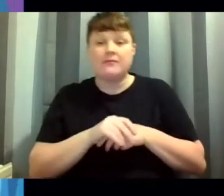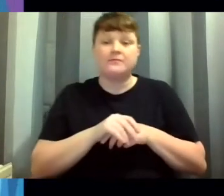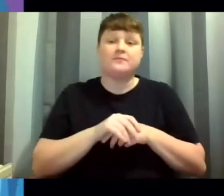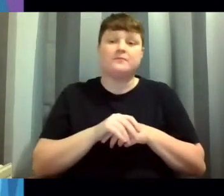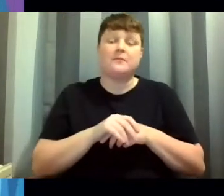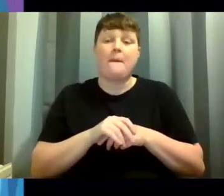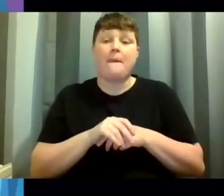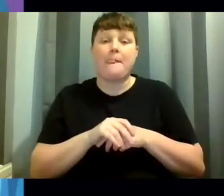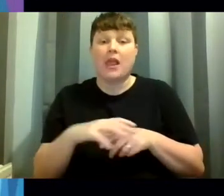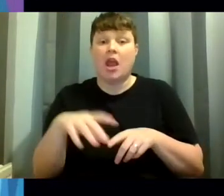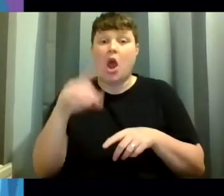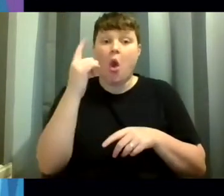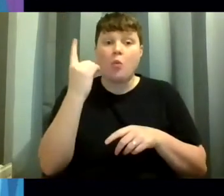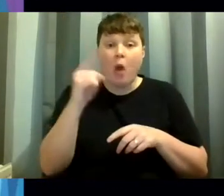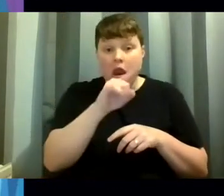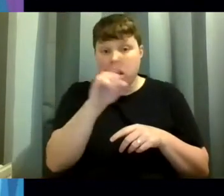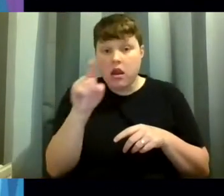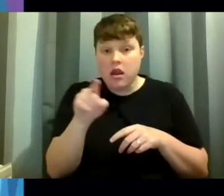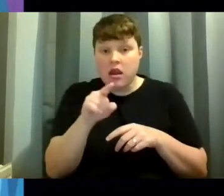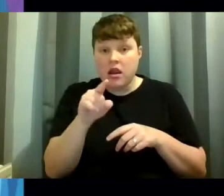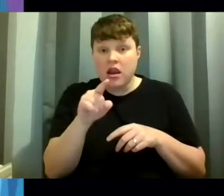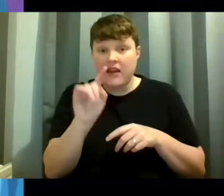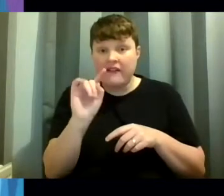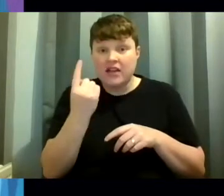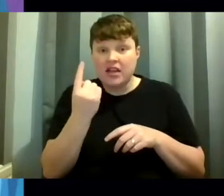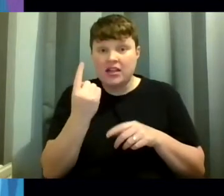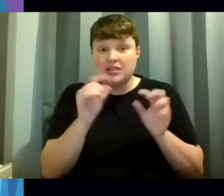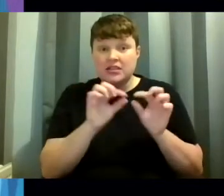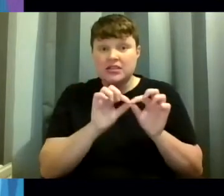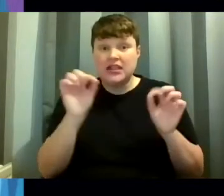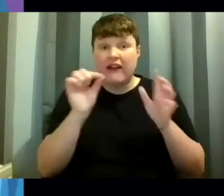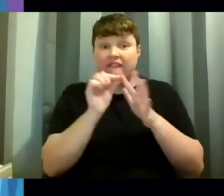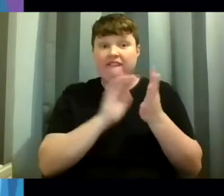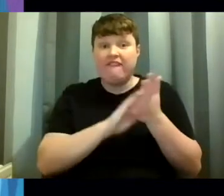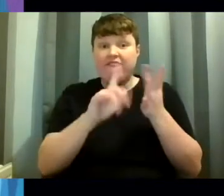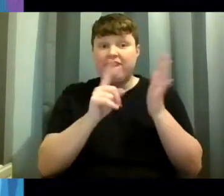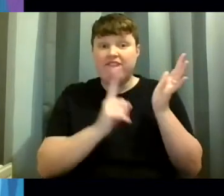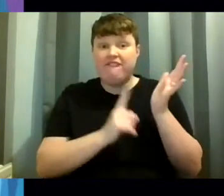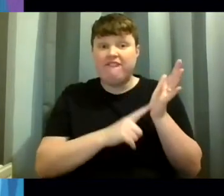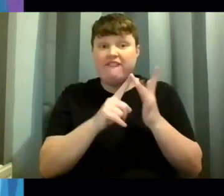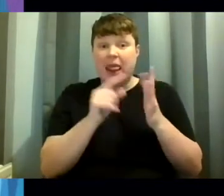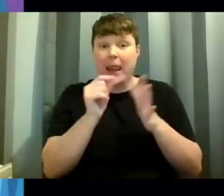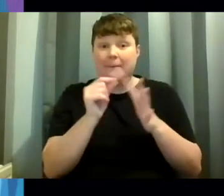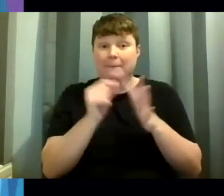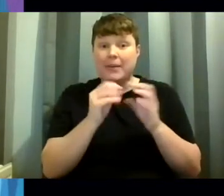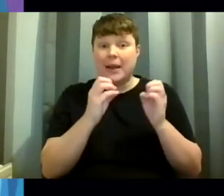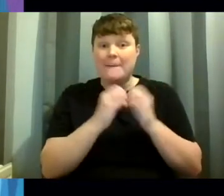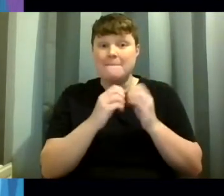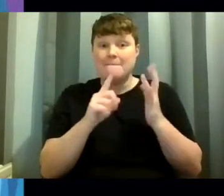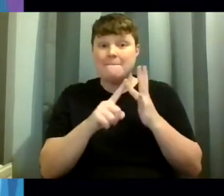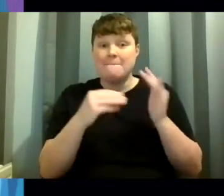One of the first inventors of what's called the "lichleiter" or "light conductor",